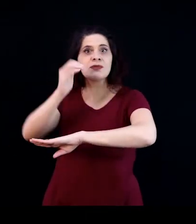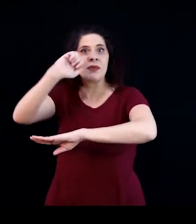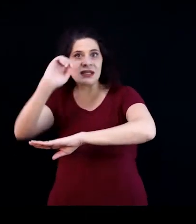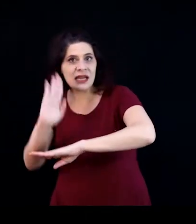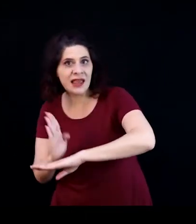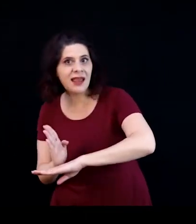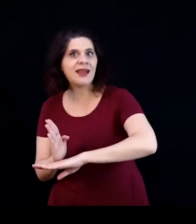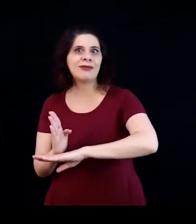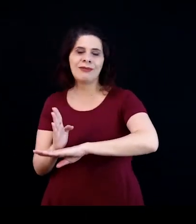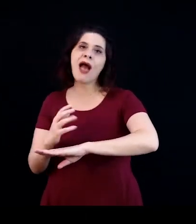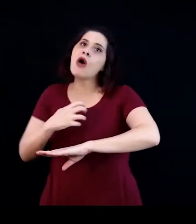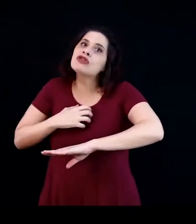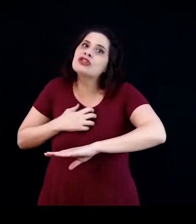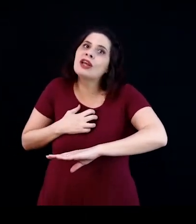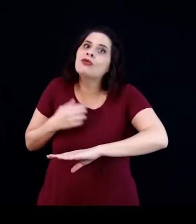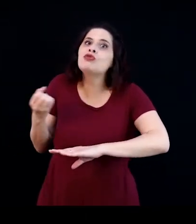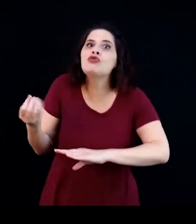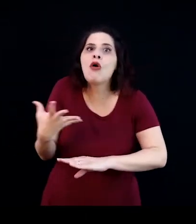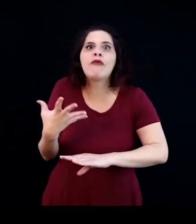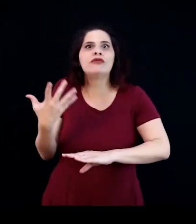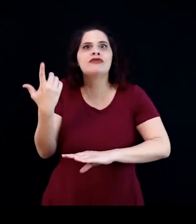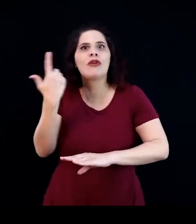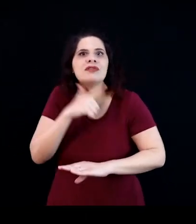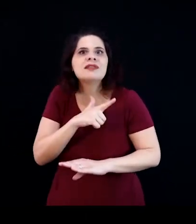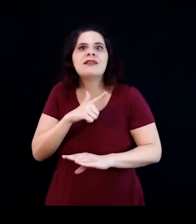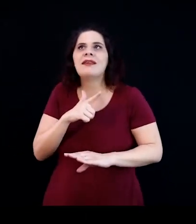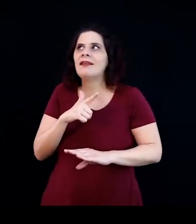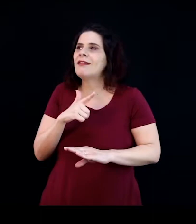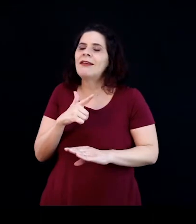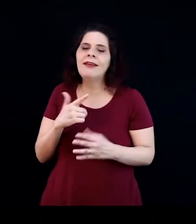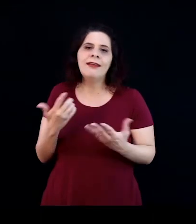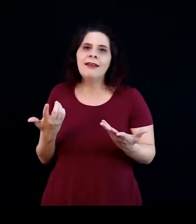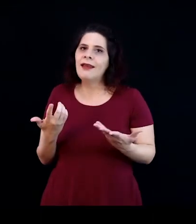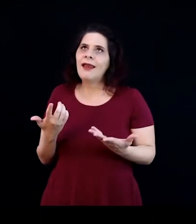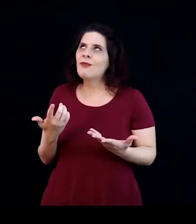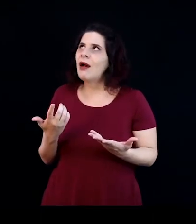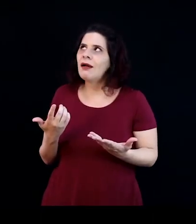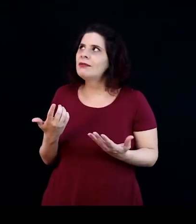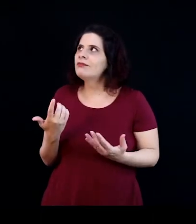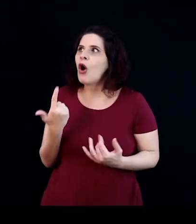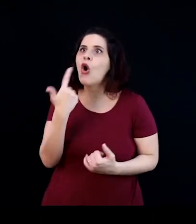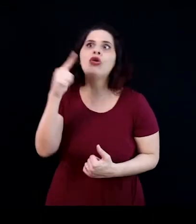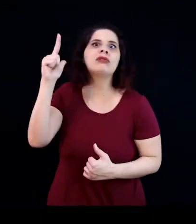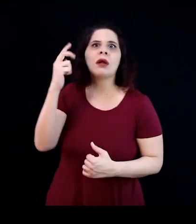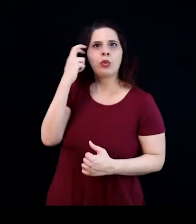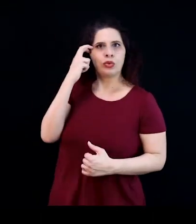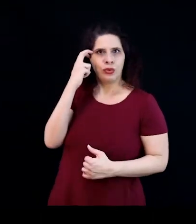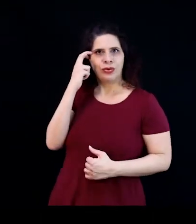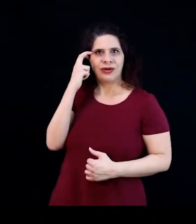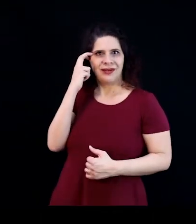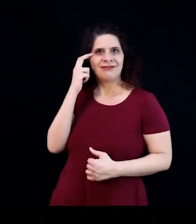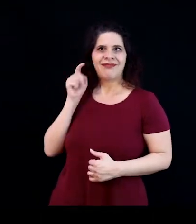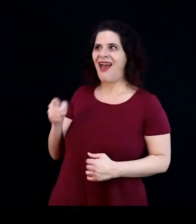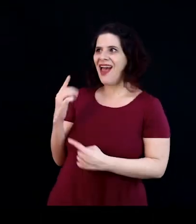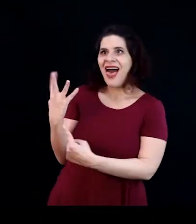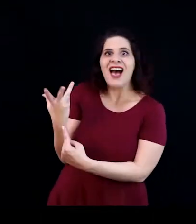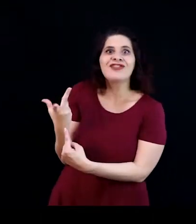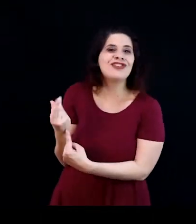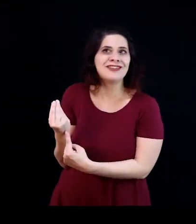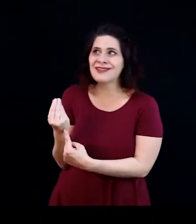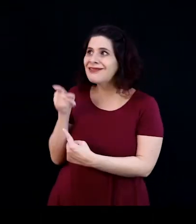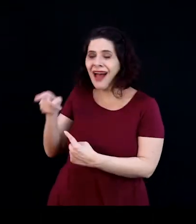It was a great way to engage in the art of someone